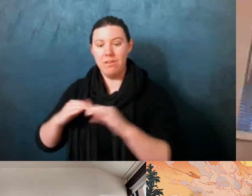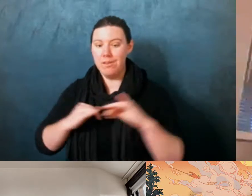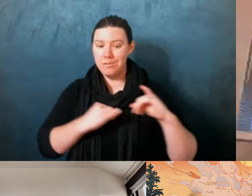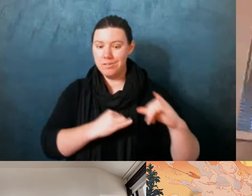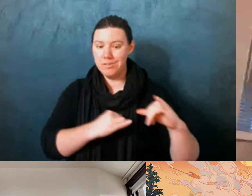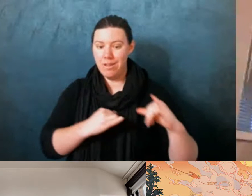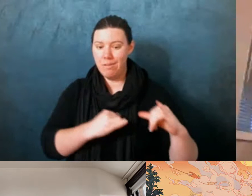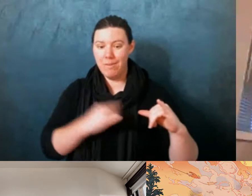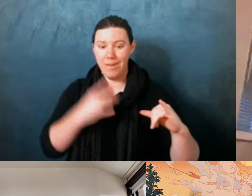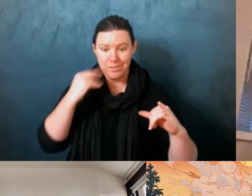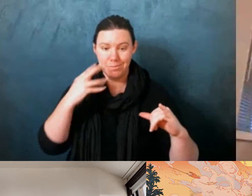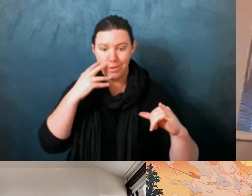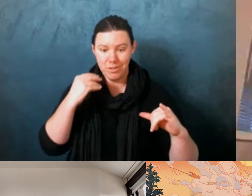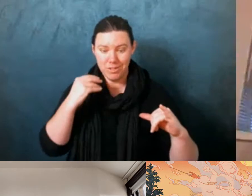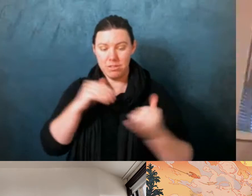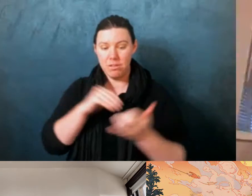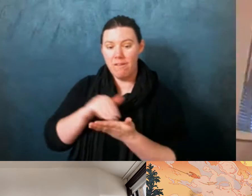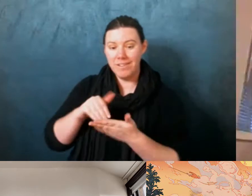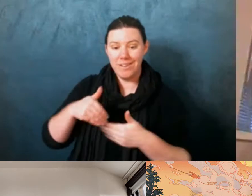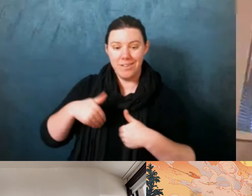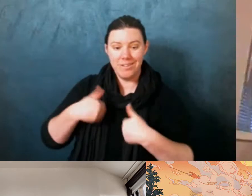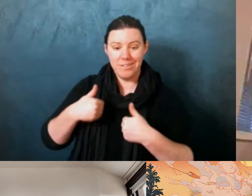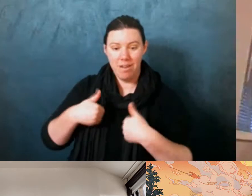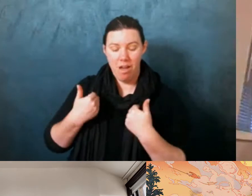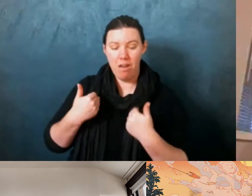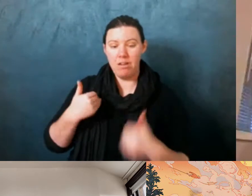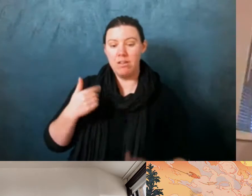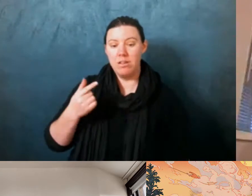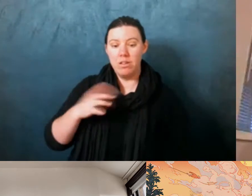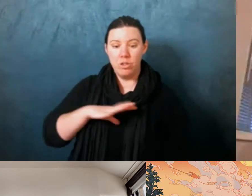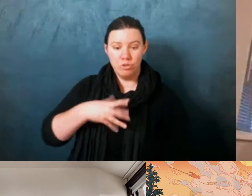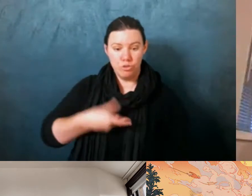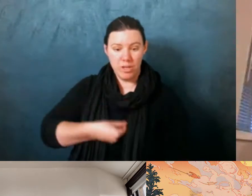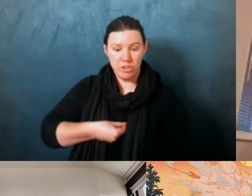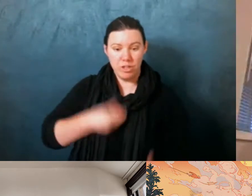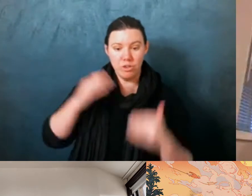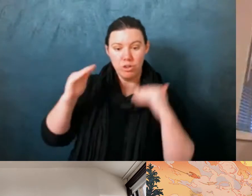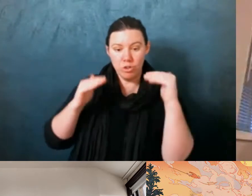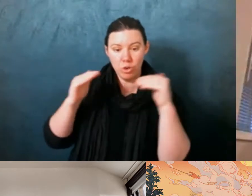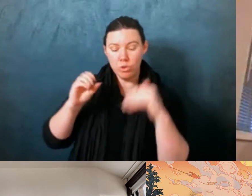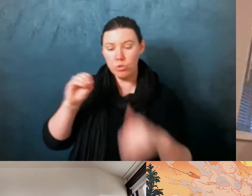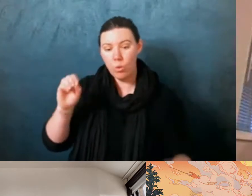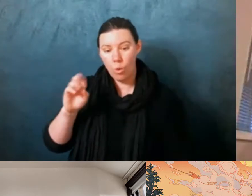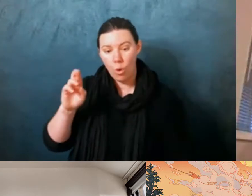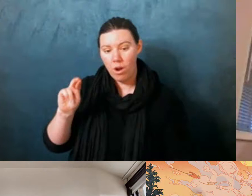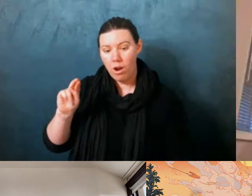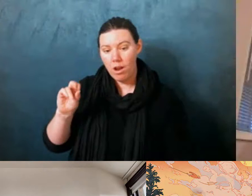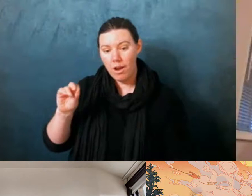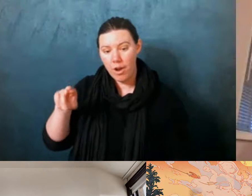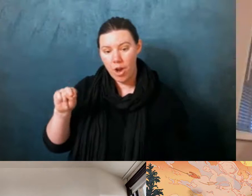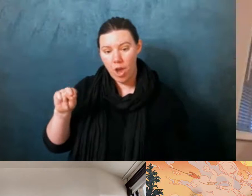or somewhere else on the gender spectrum. When I think of health equity, I think of care that is competent, compassionate,